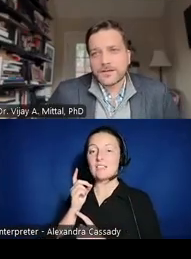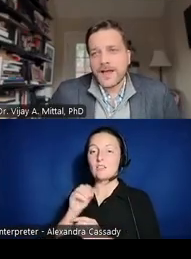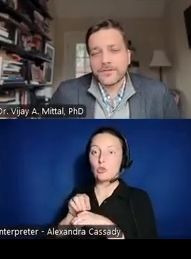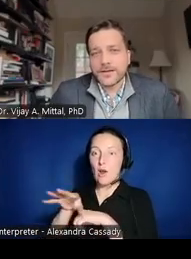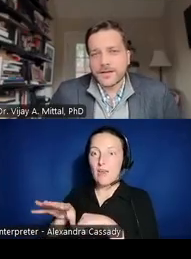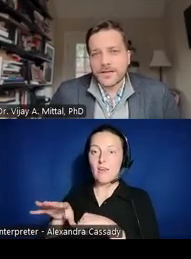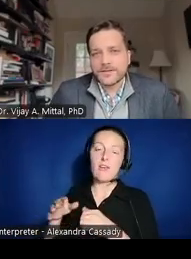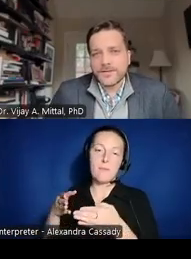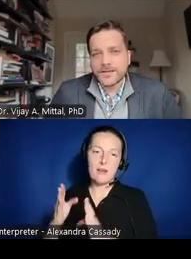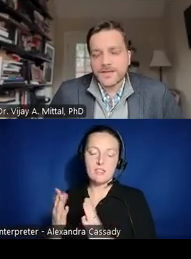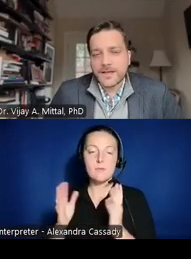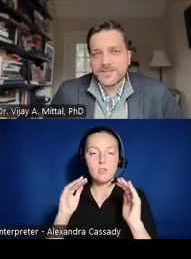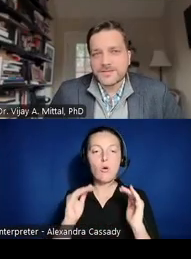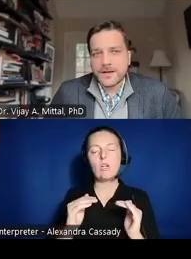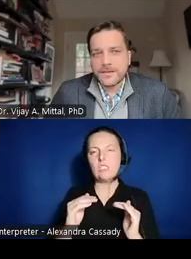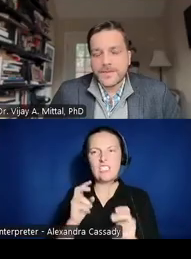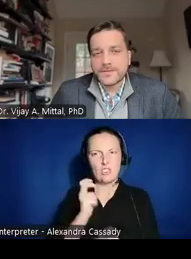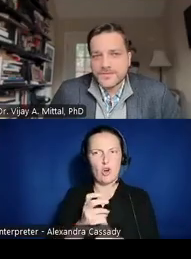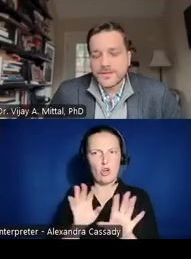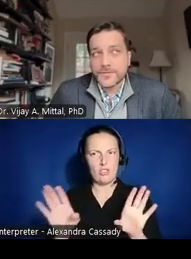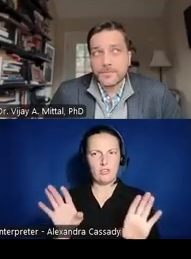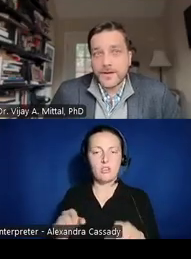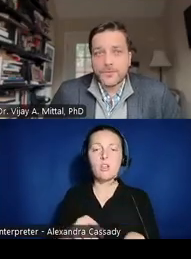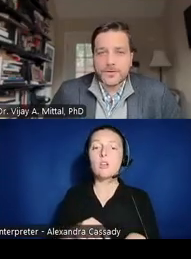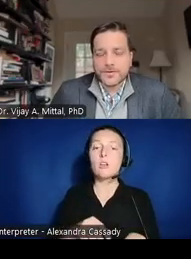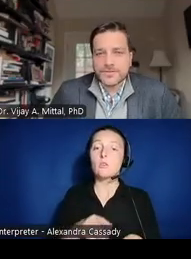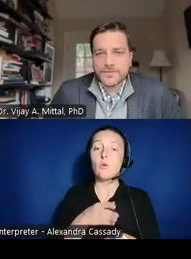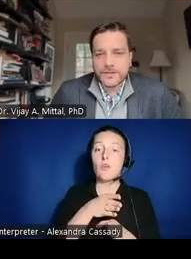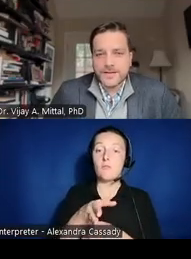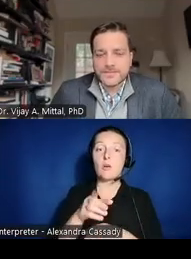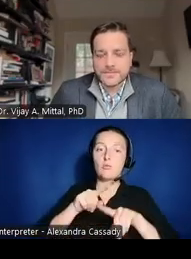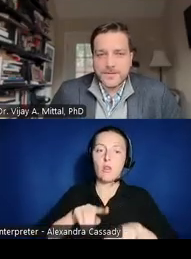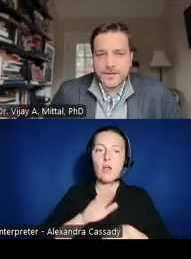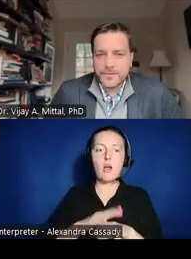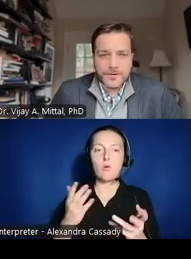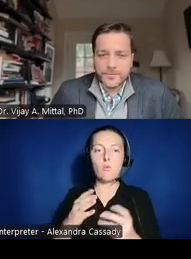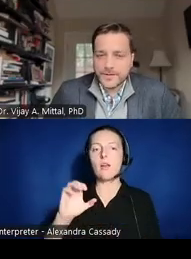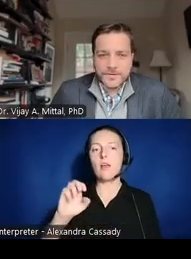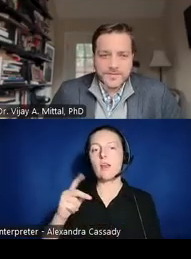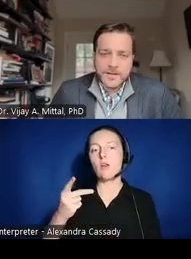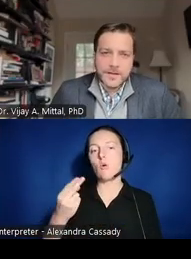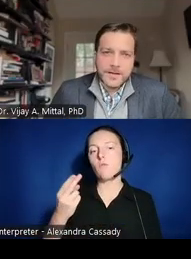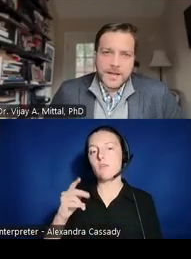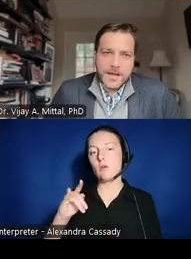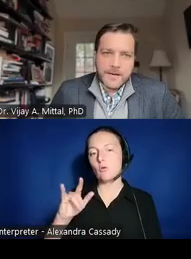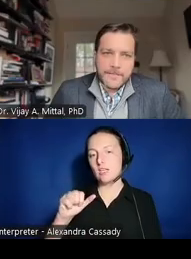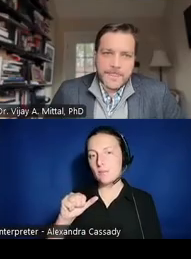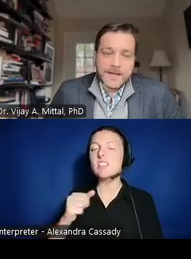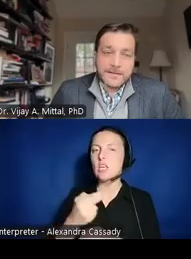heavily on indoenotypes um and use these for biomarkers for the last 30 40 years um and